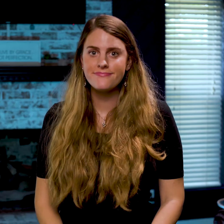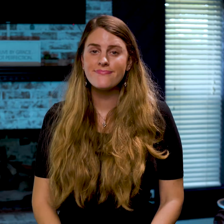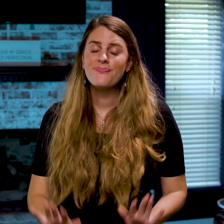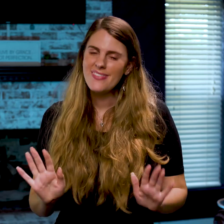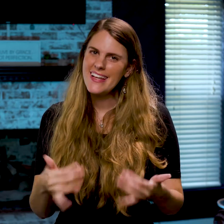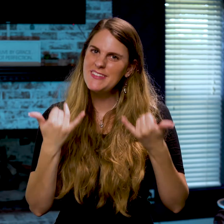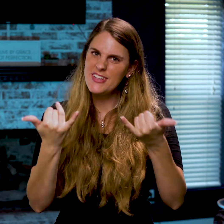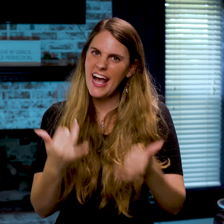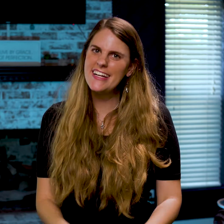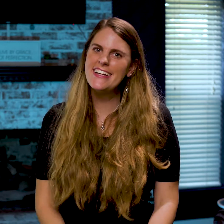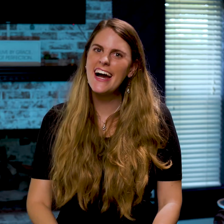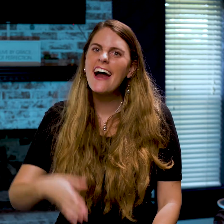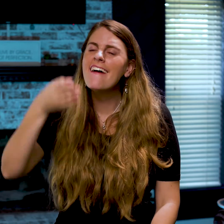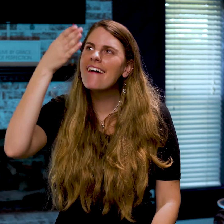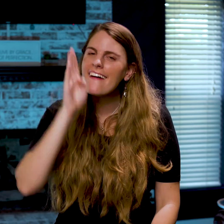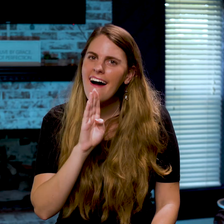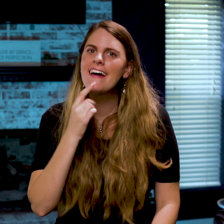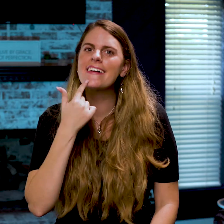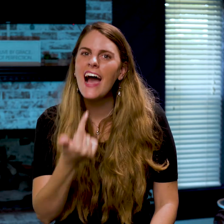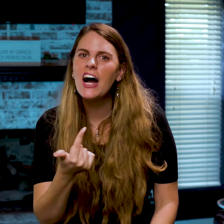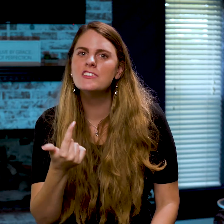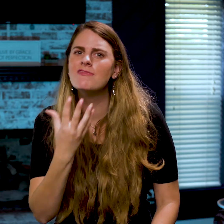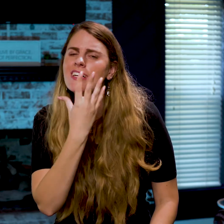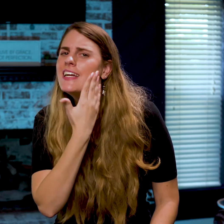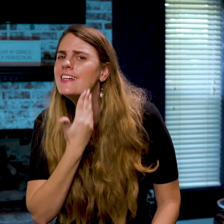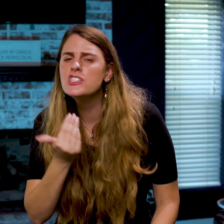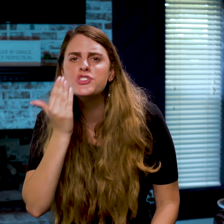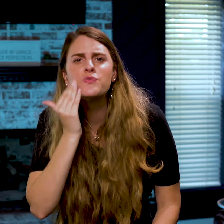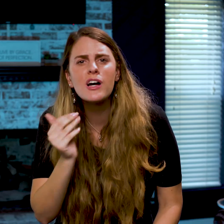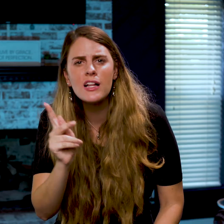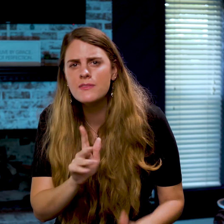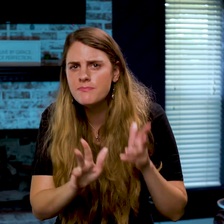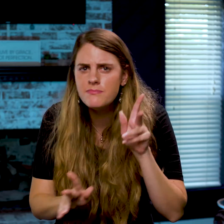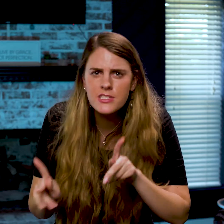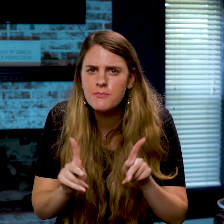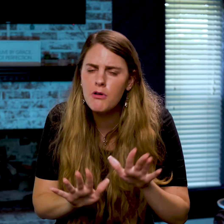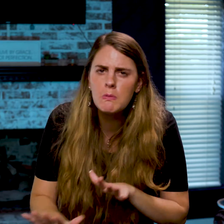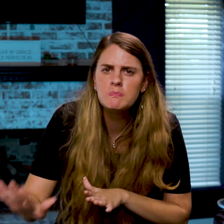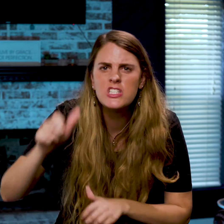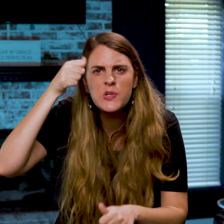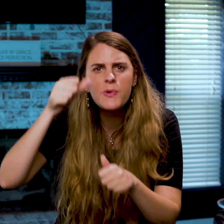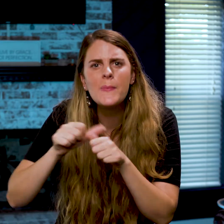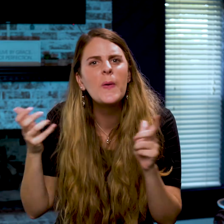Today God also tells the Israelites to remember